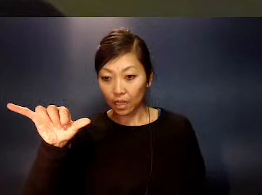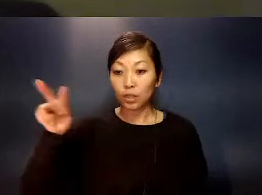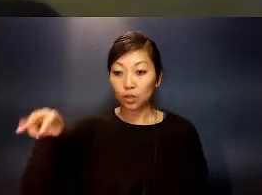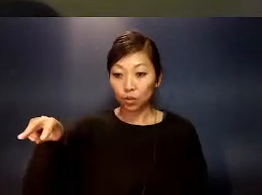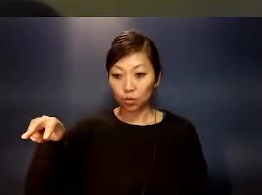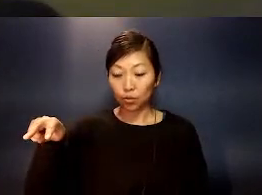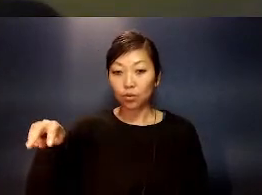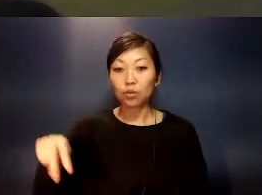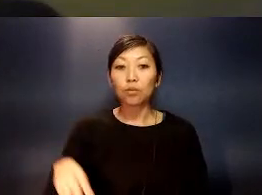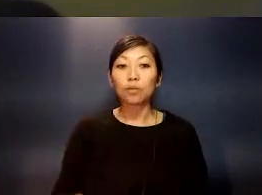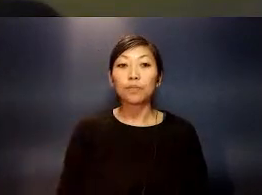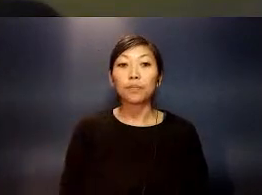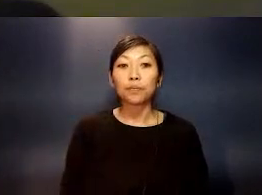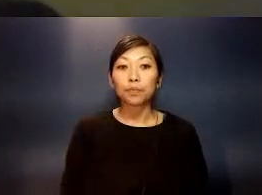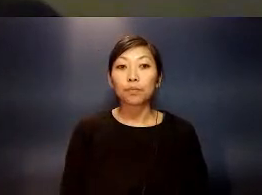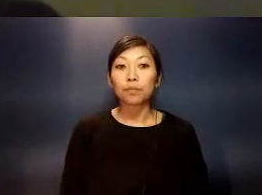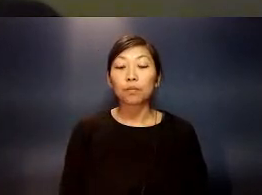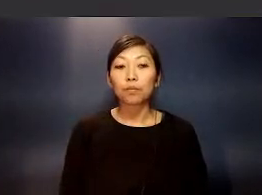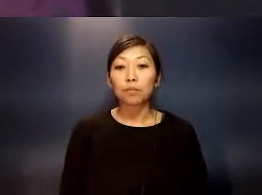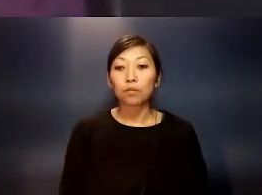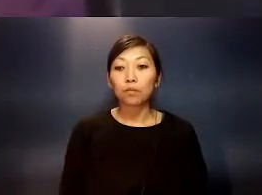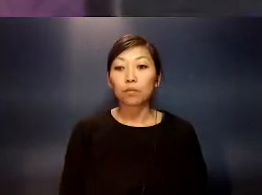PAID IN 2022.